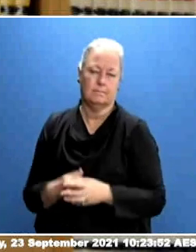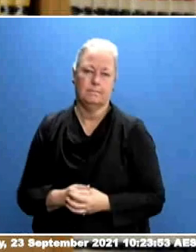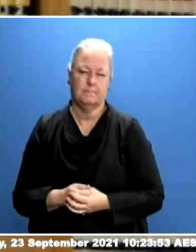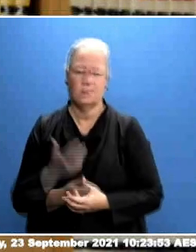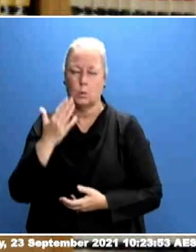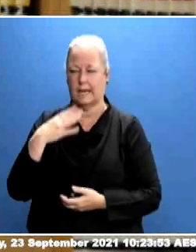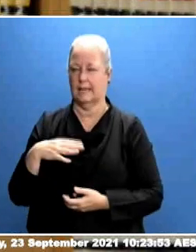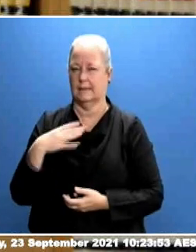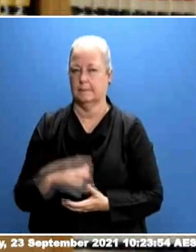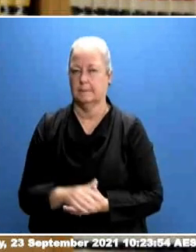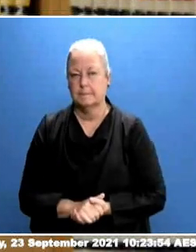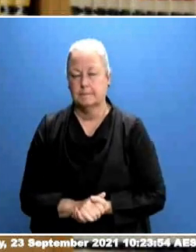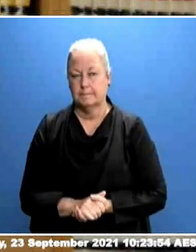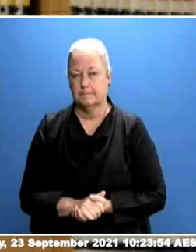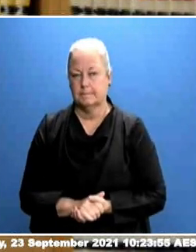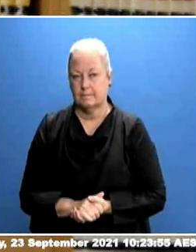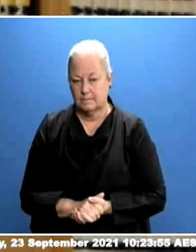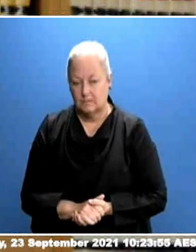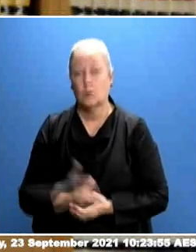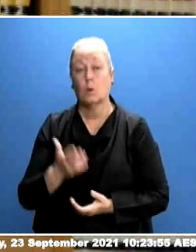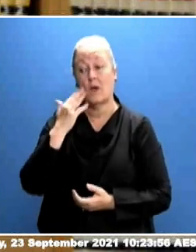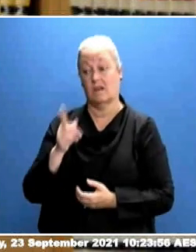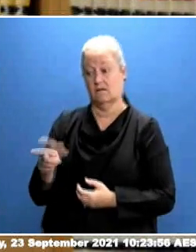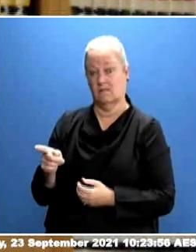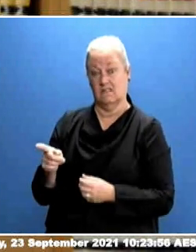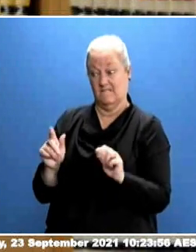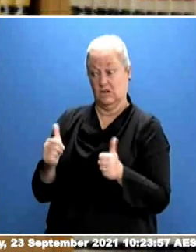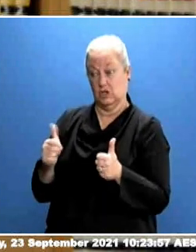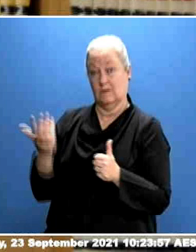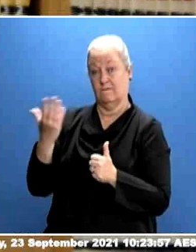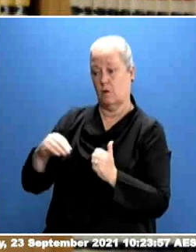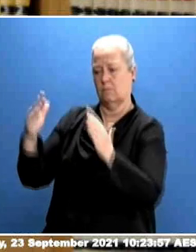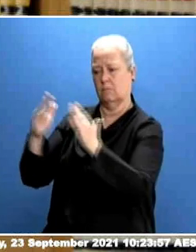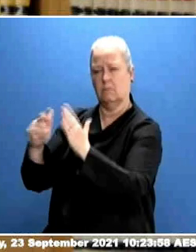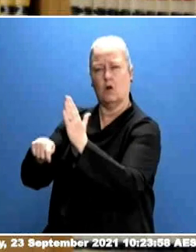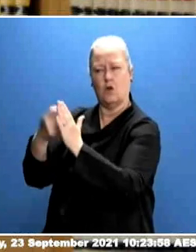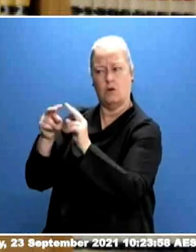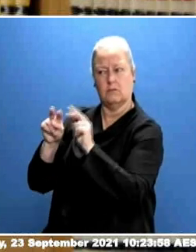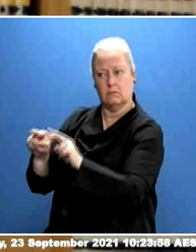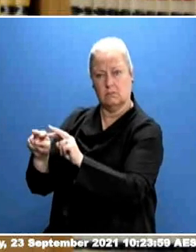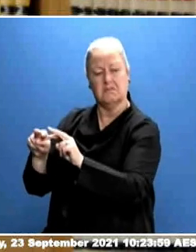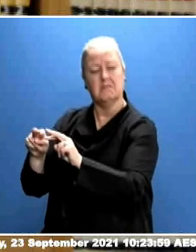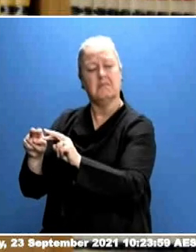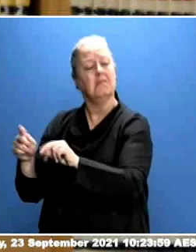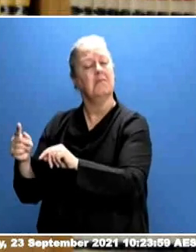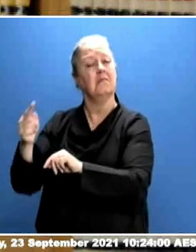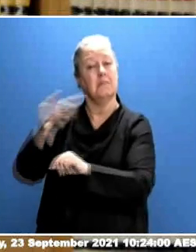On the transition out from the Centre, is it the case manager then who is responsible